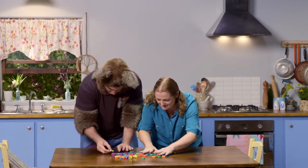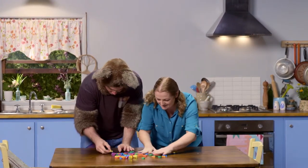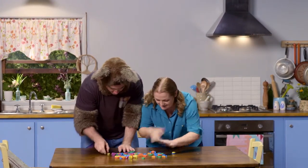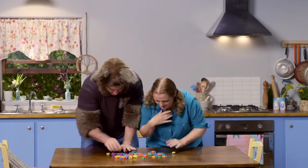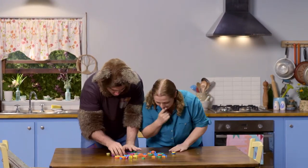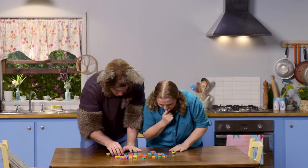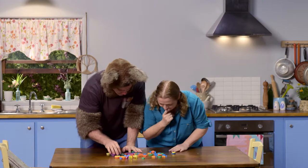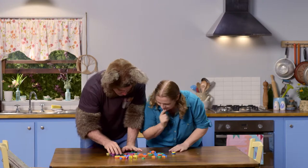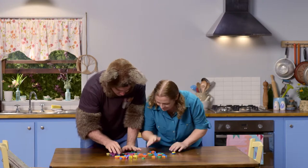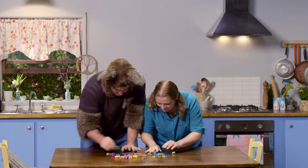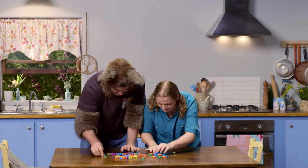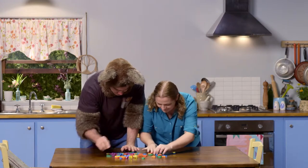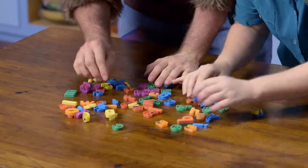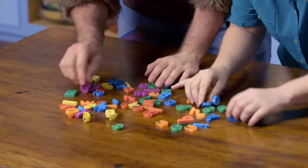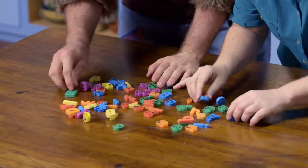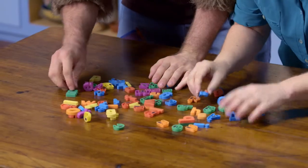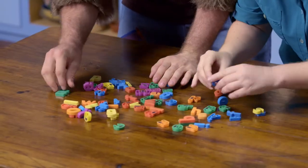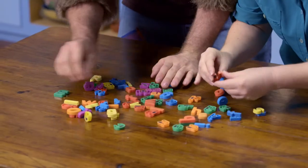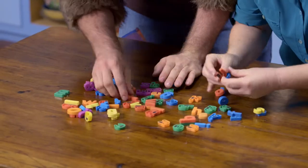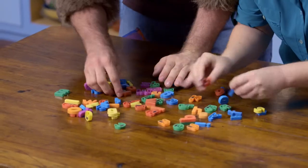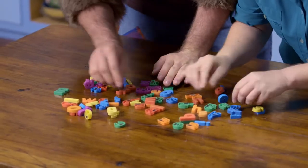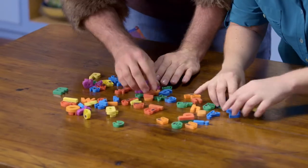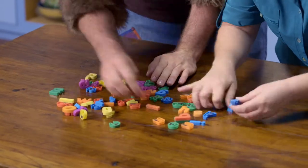Hm.